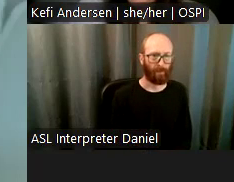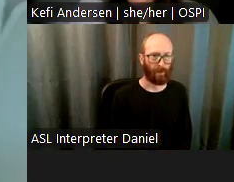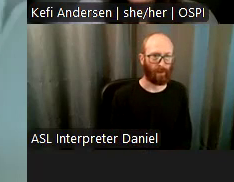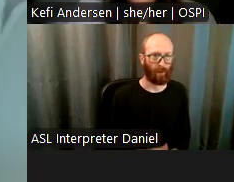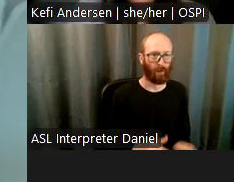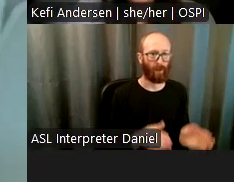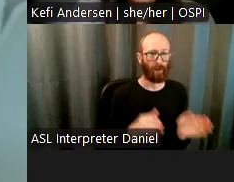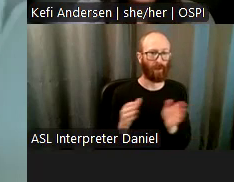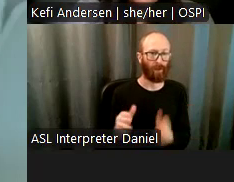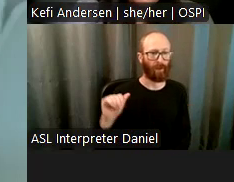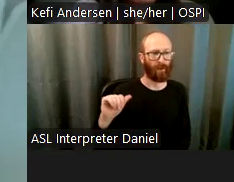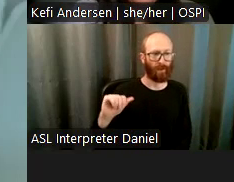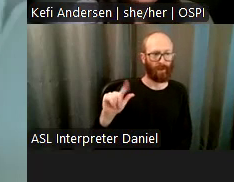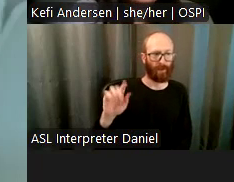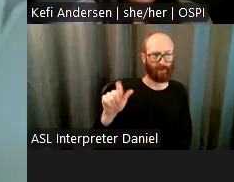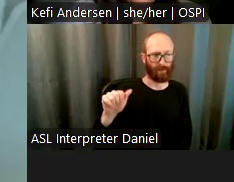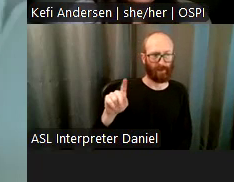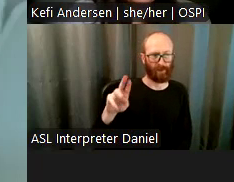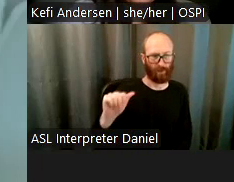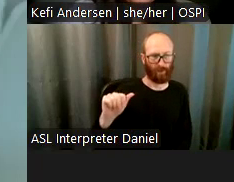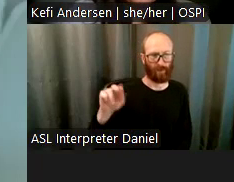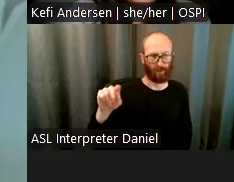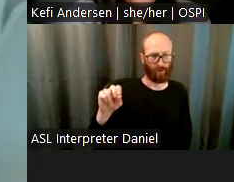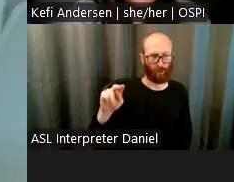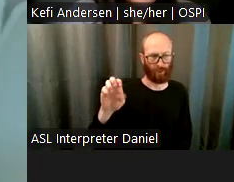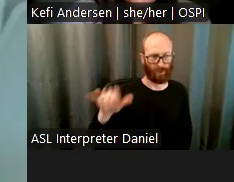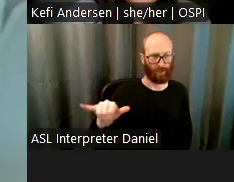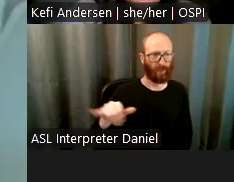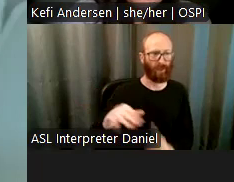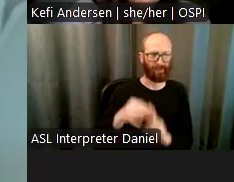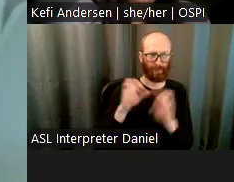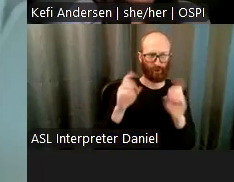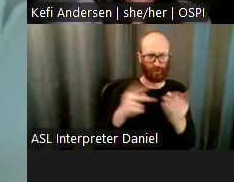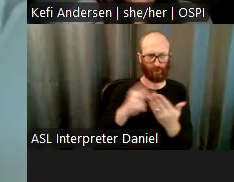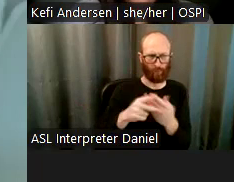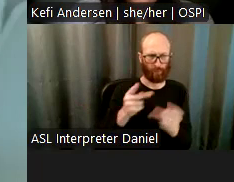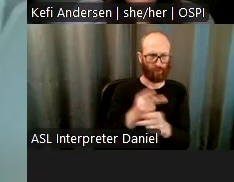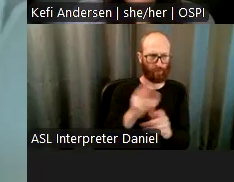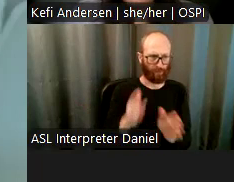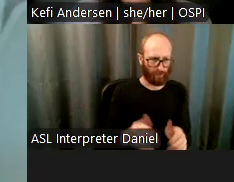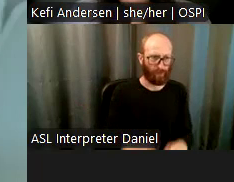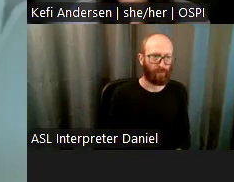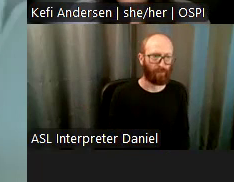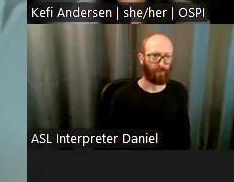and we also have Alexandra Toney; she's the special education program supervisor,